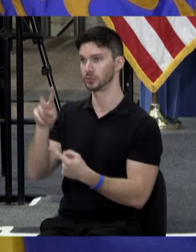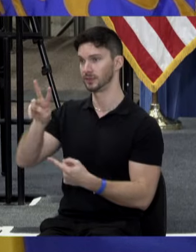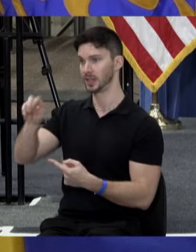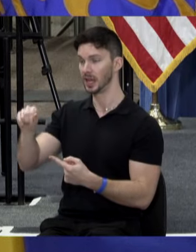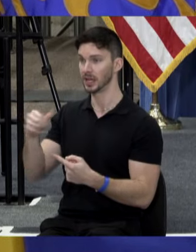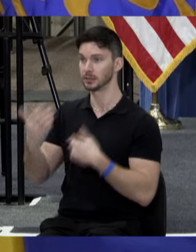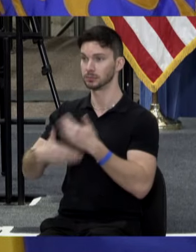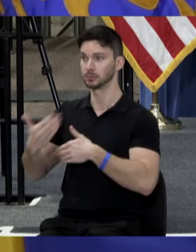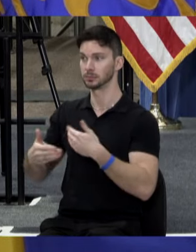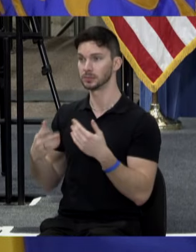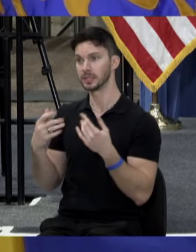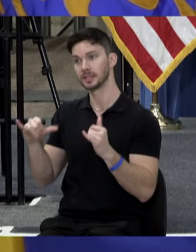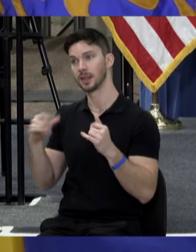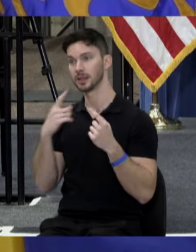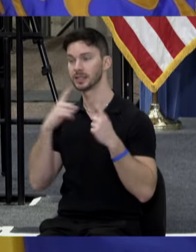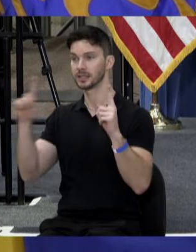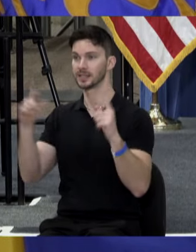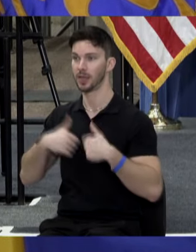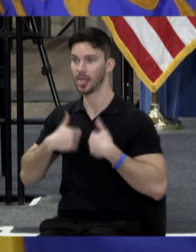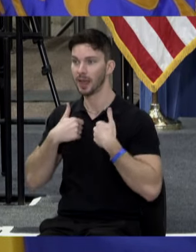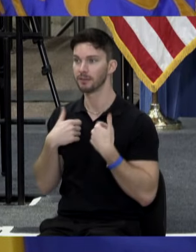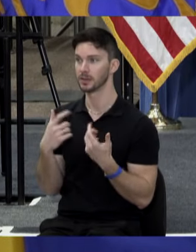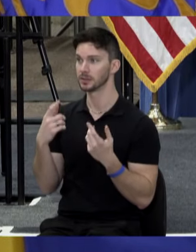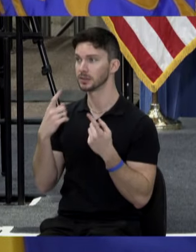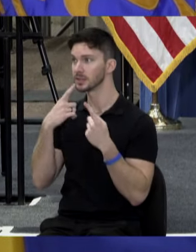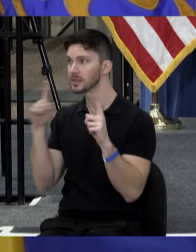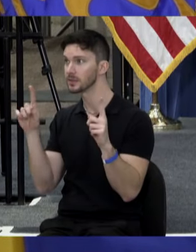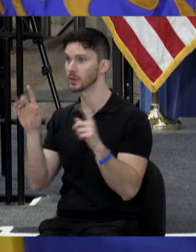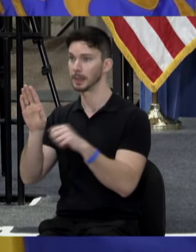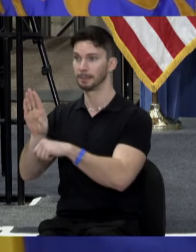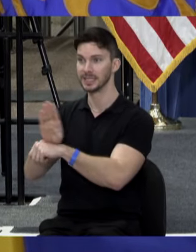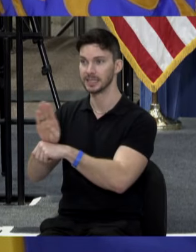He's been a successful business person, everything like that. But once again,